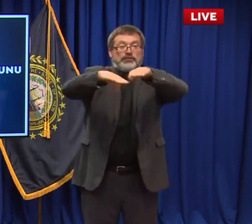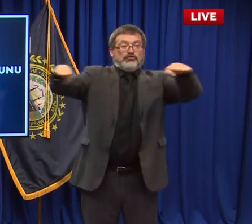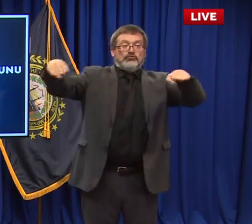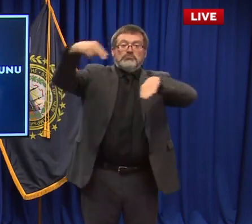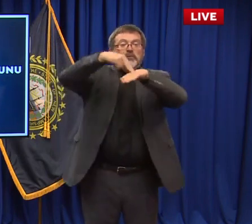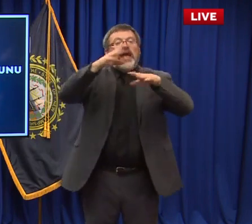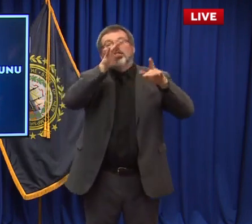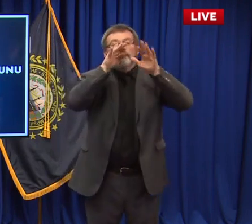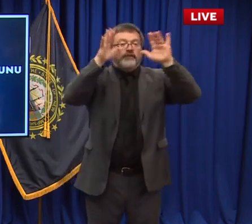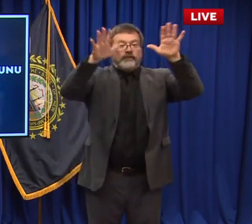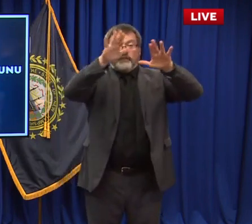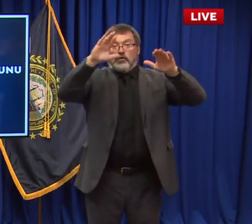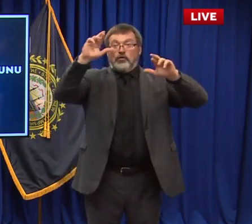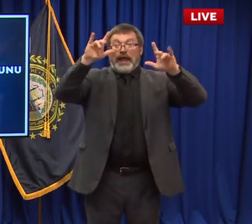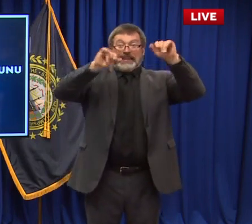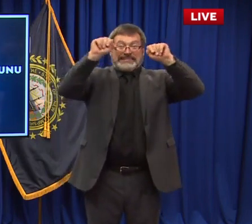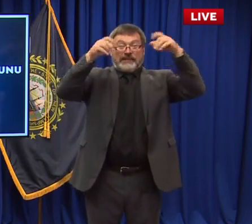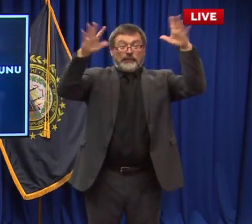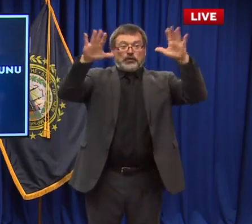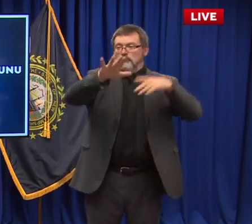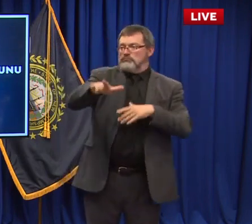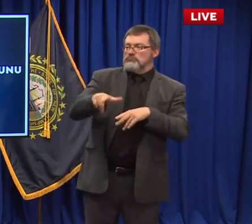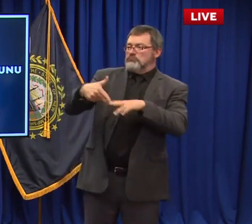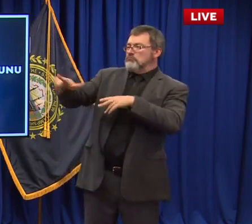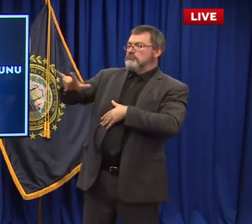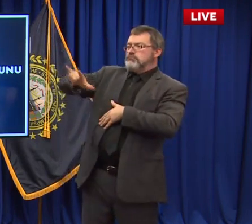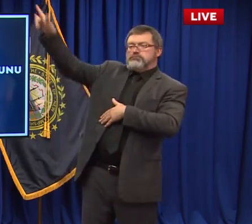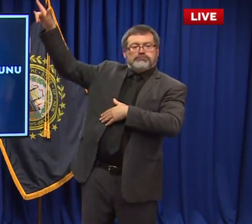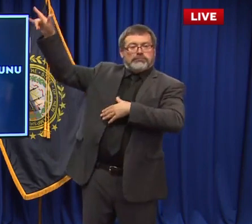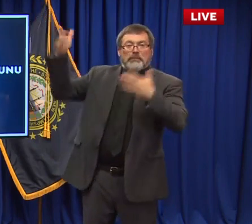IT IS NOT A REALLY MIX AND MINGLE FOR THE PRESIDENT.